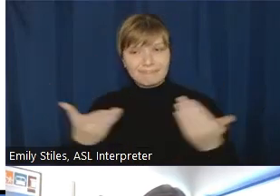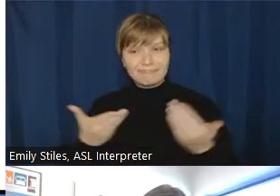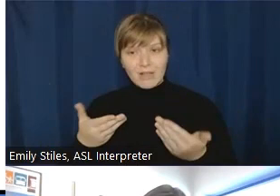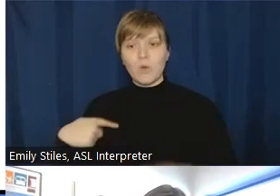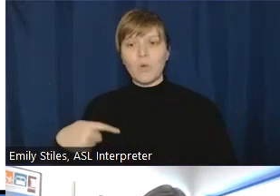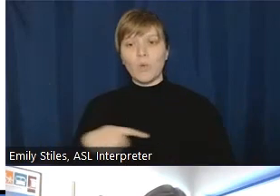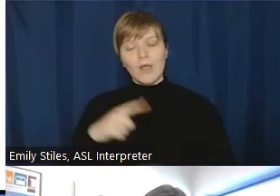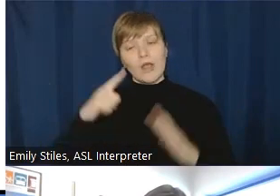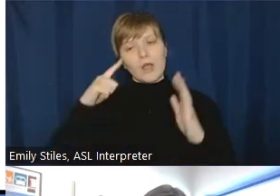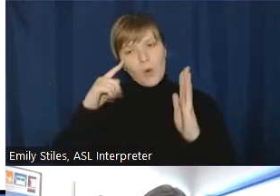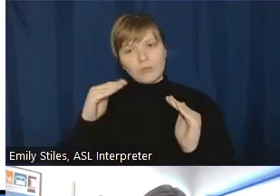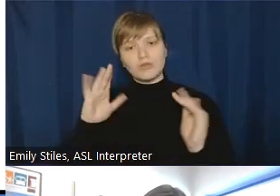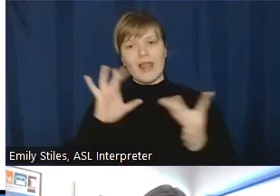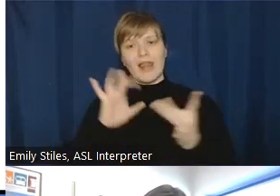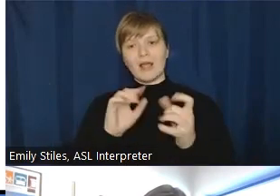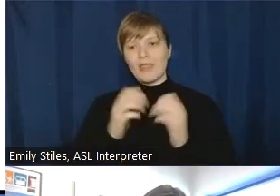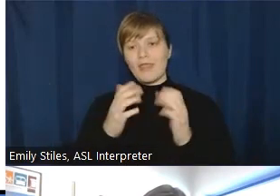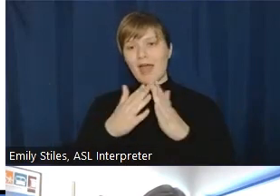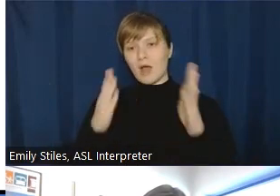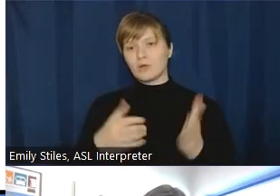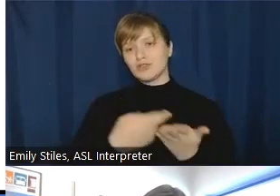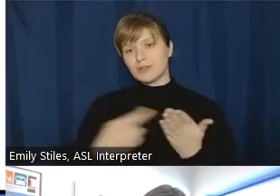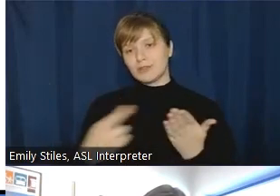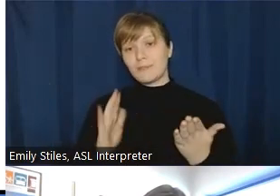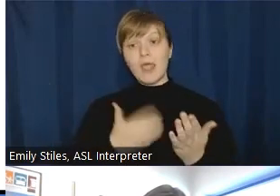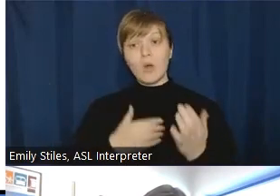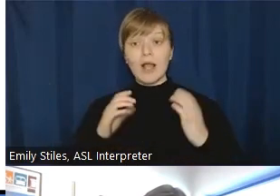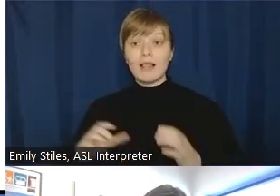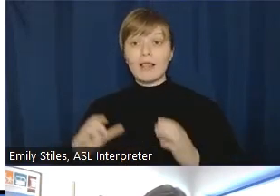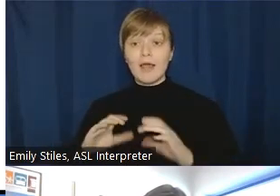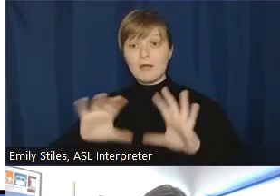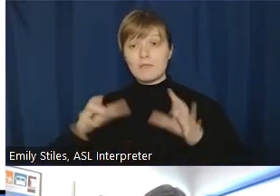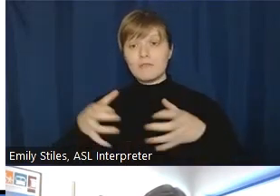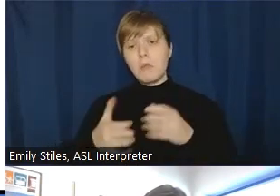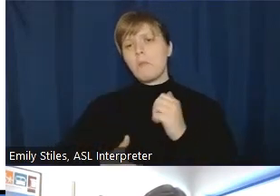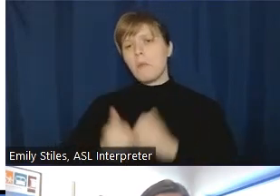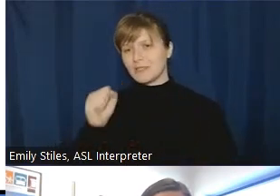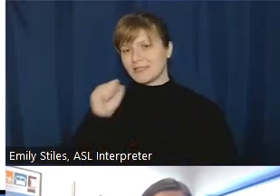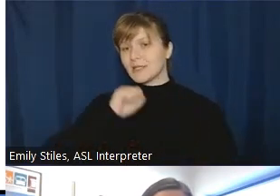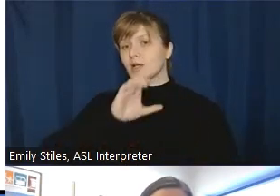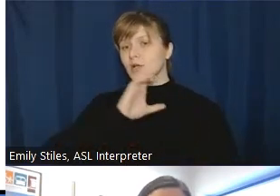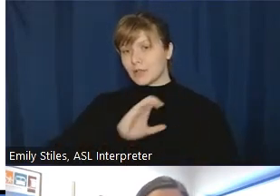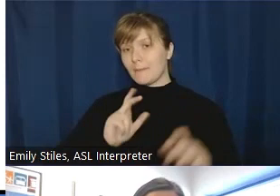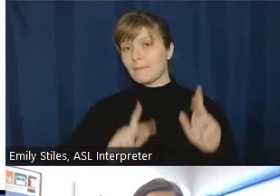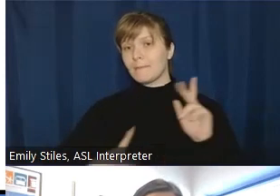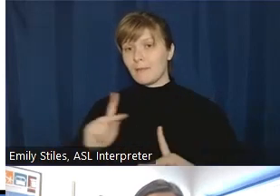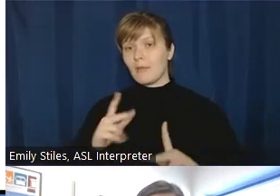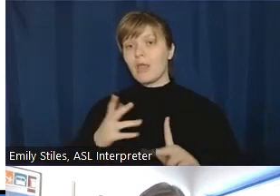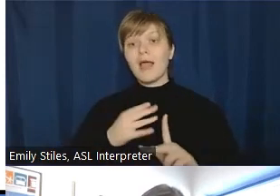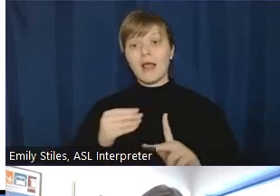Our client population, we serve an elderly demographic, and we also have a large group